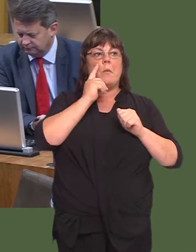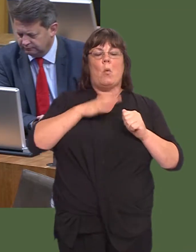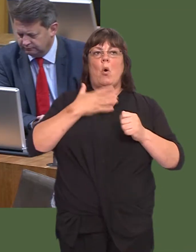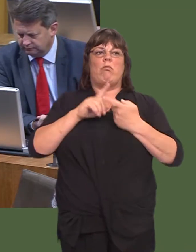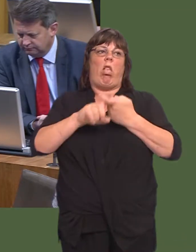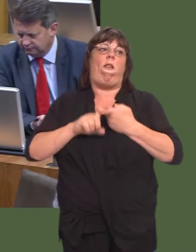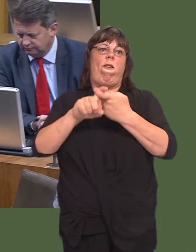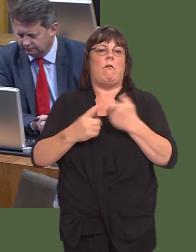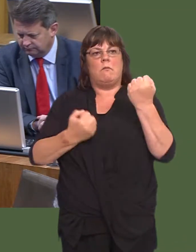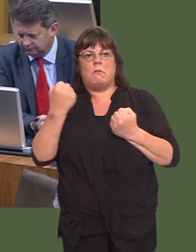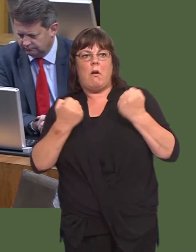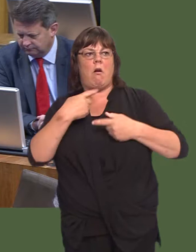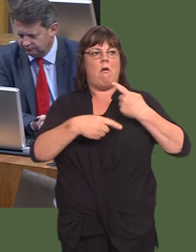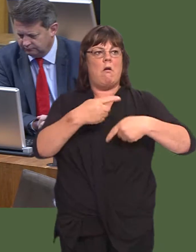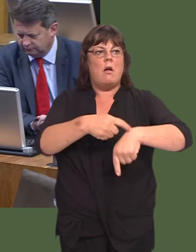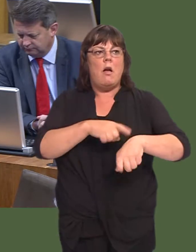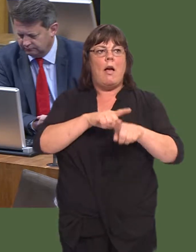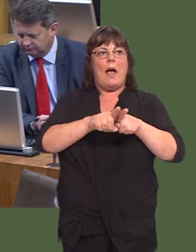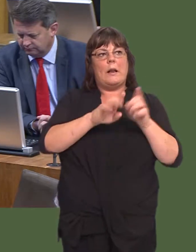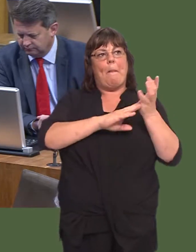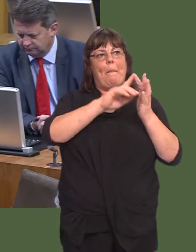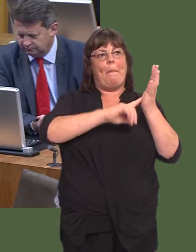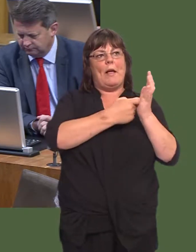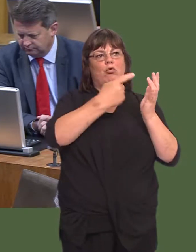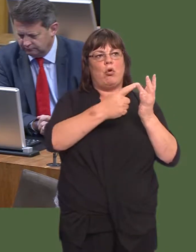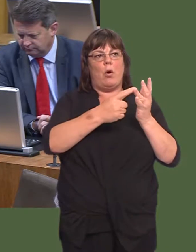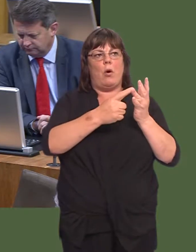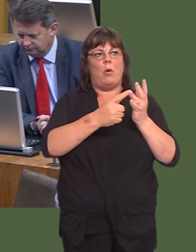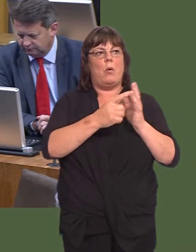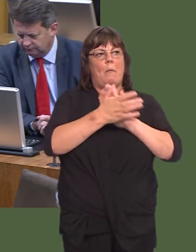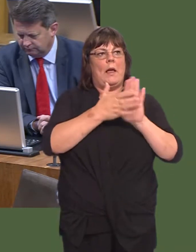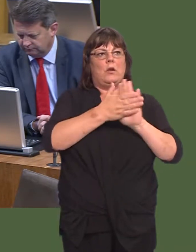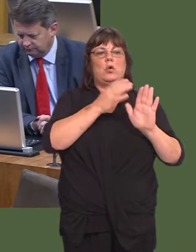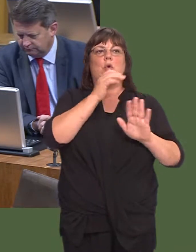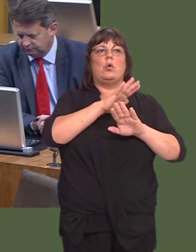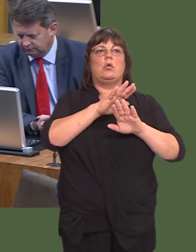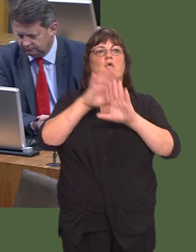out of their cars, whilst the metro itself will of course reduce emissions from the current all-diesel rolling stock.